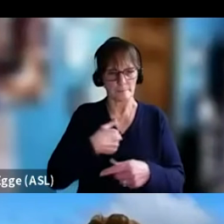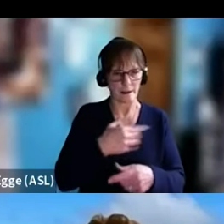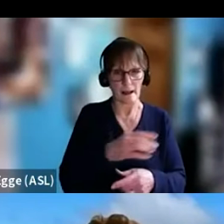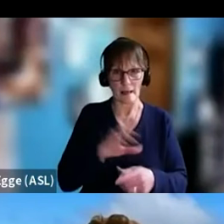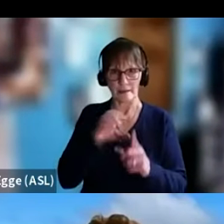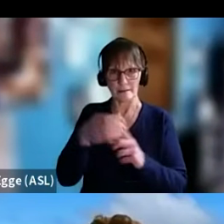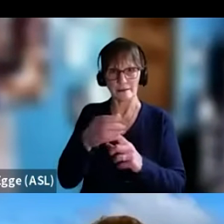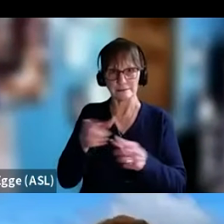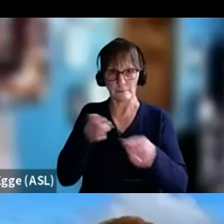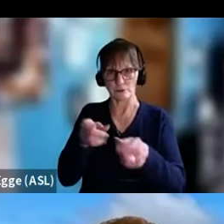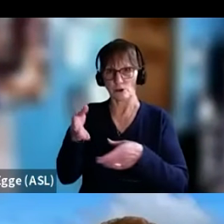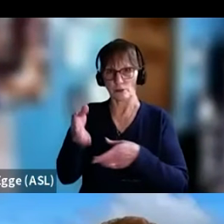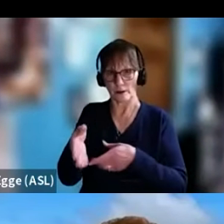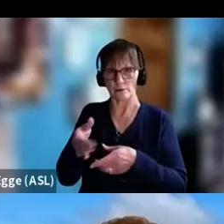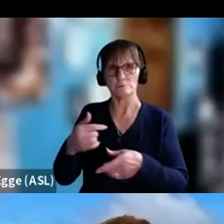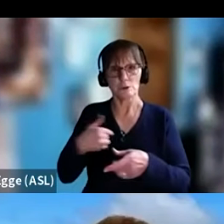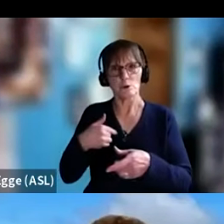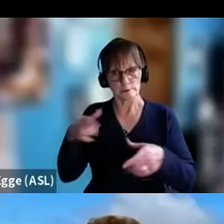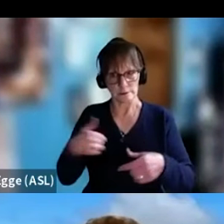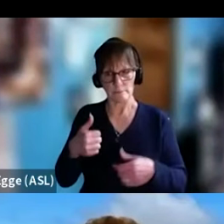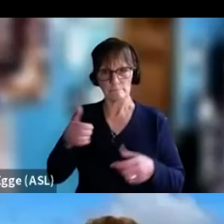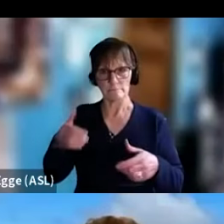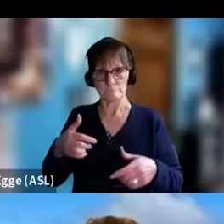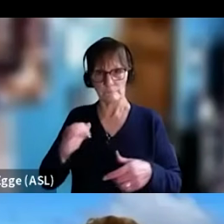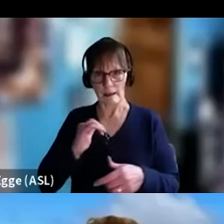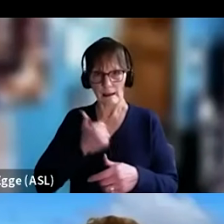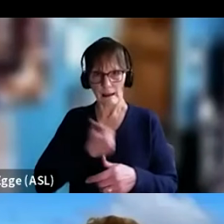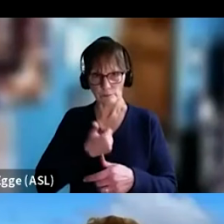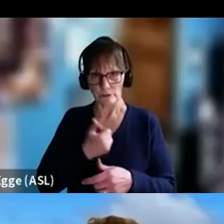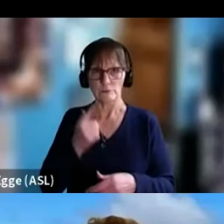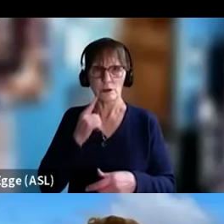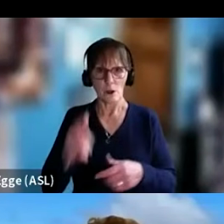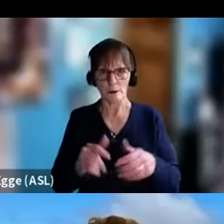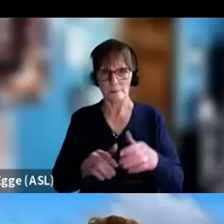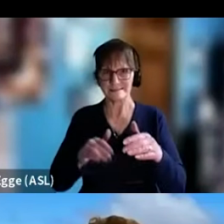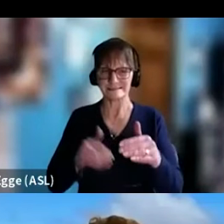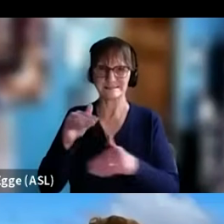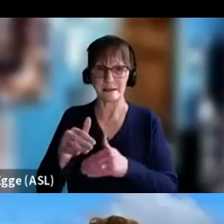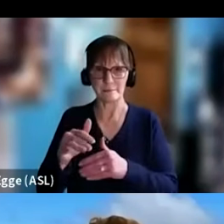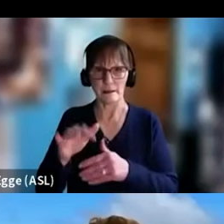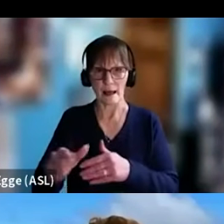like took that step on our own. So when you mean stepped up, it's like as the clinical need increased,